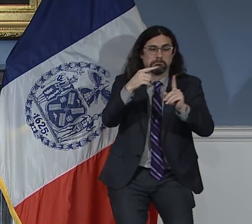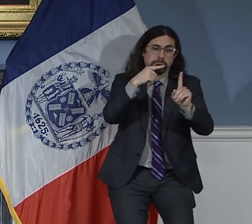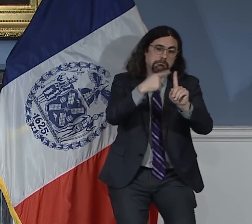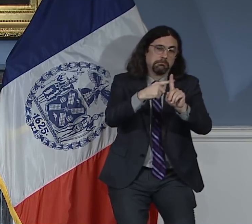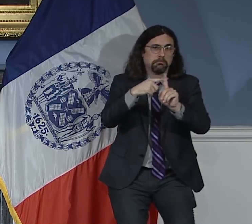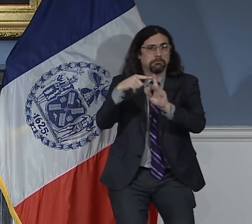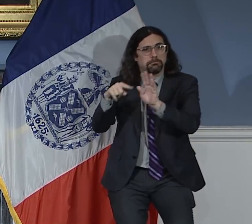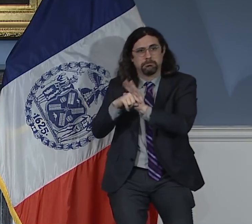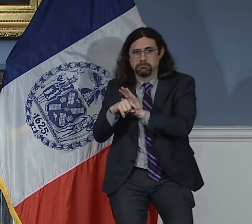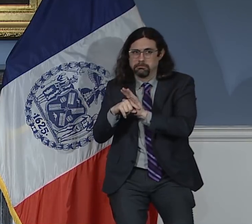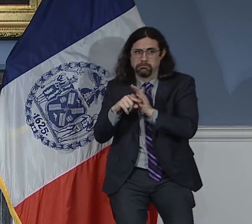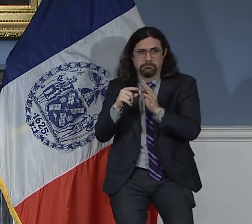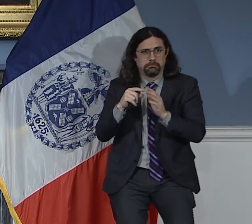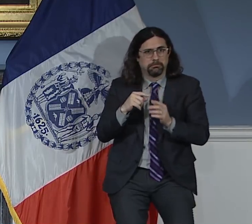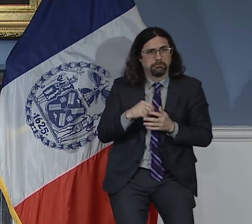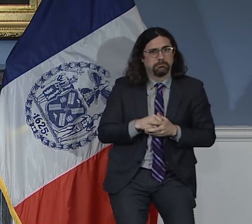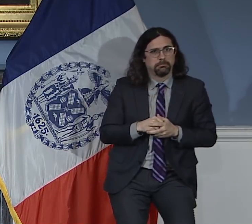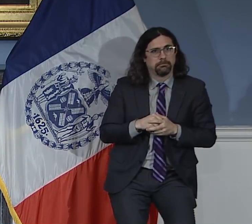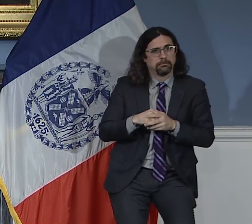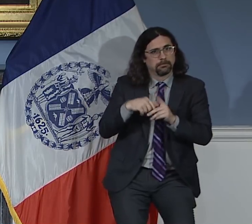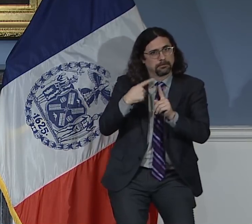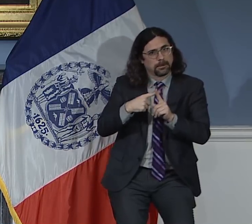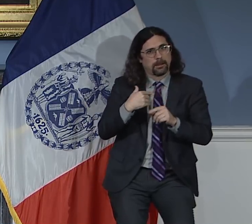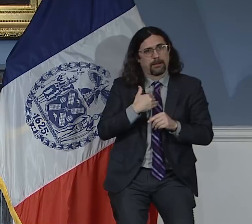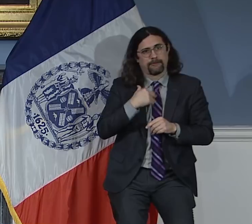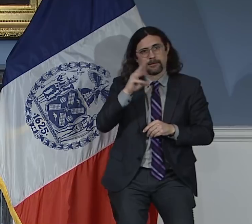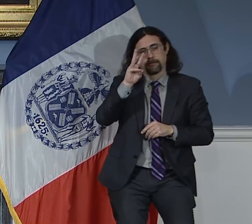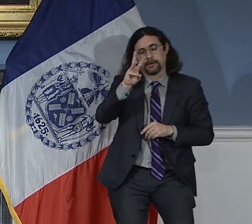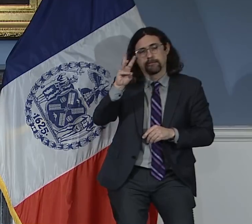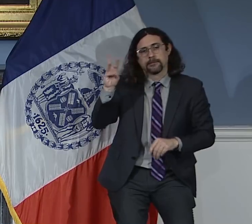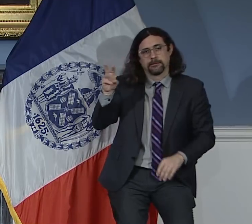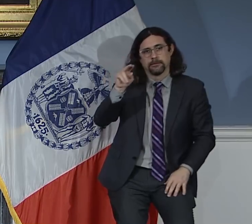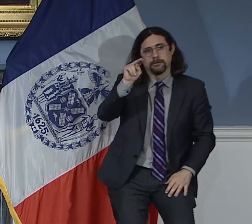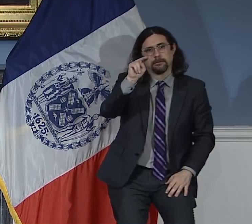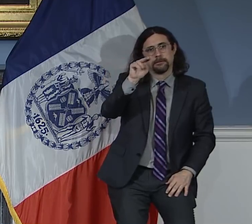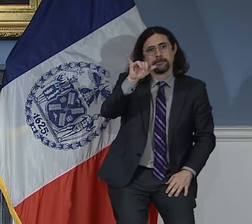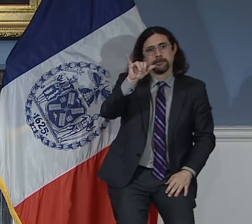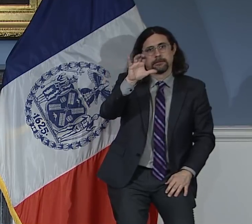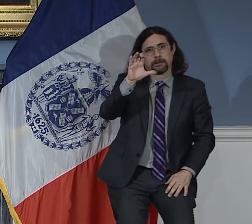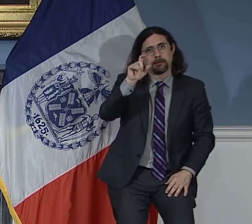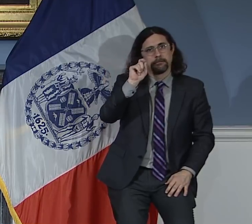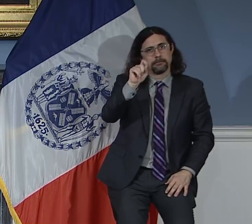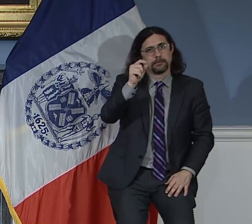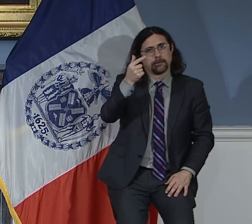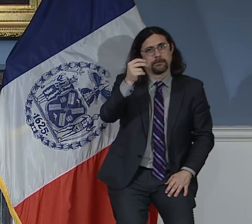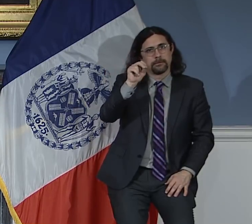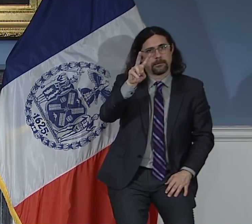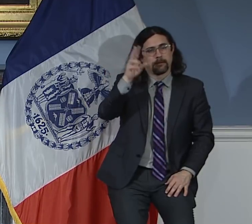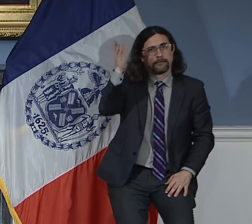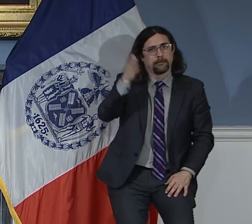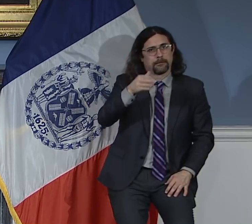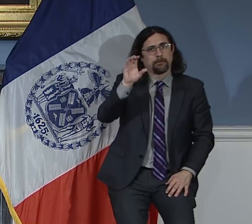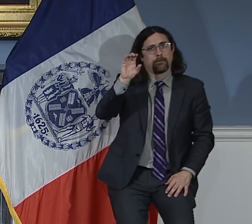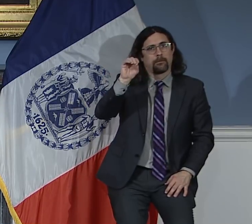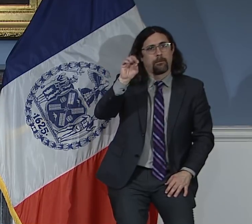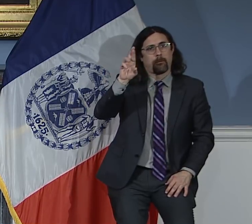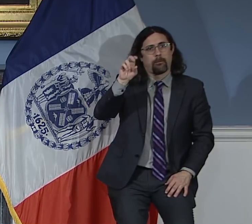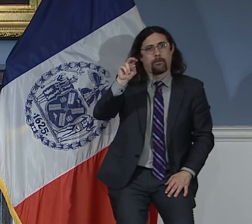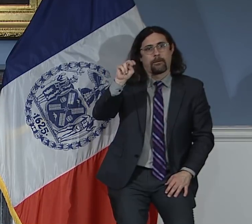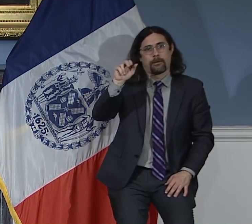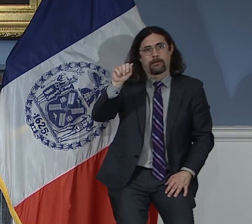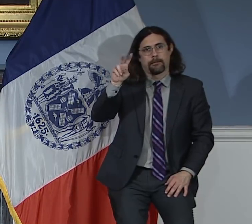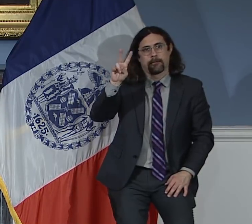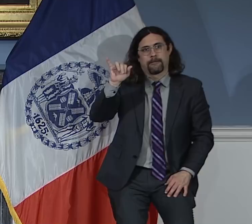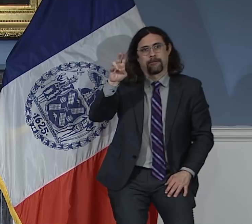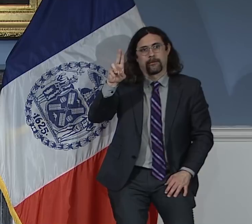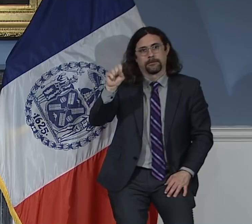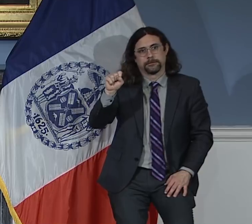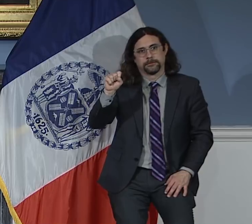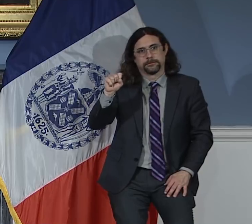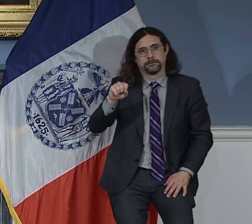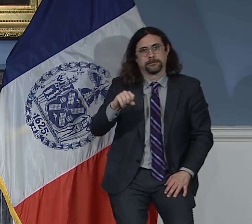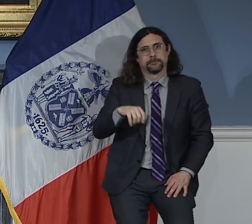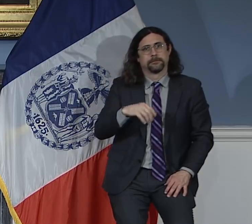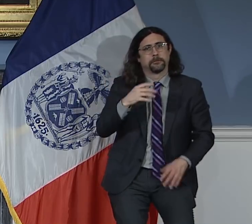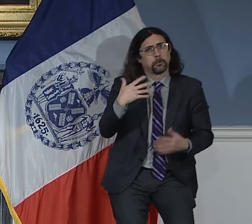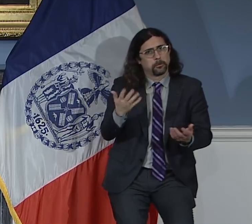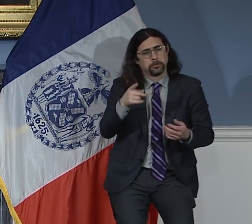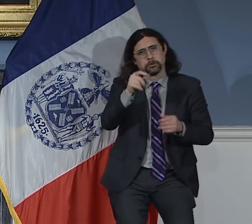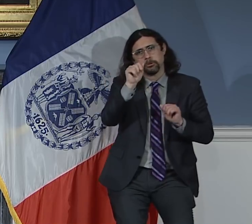AN UPDATE CAN GO